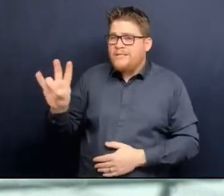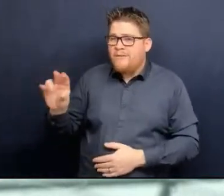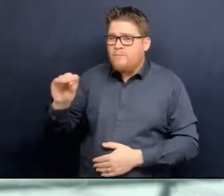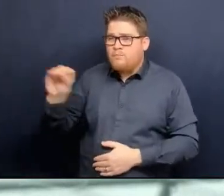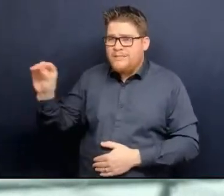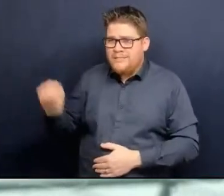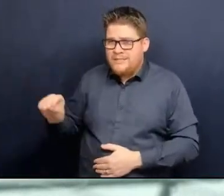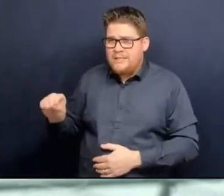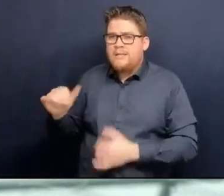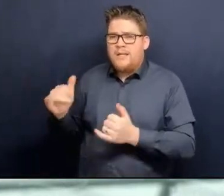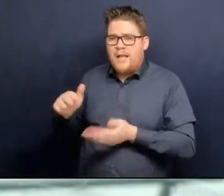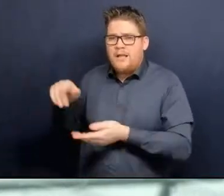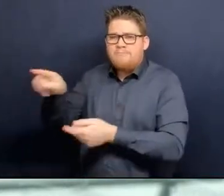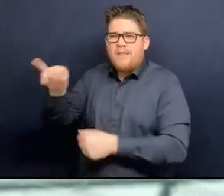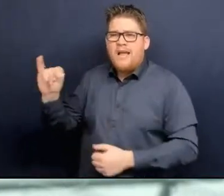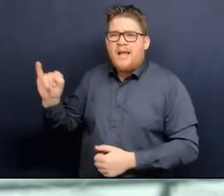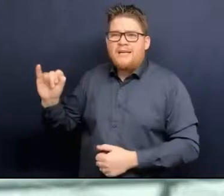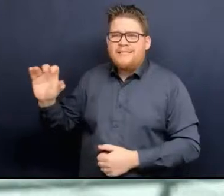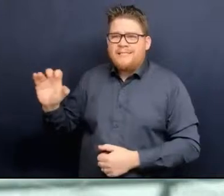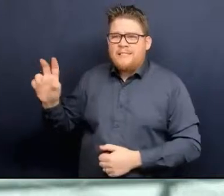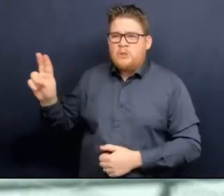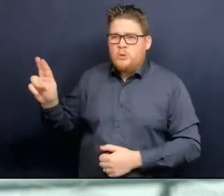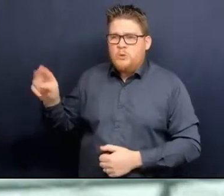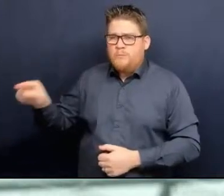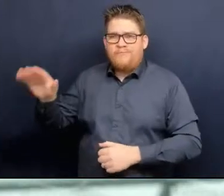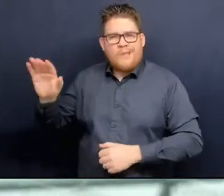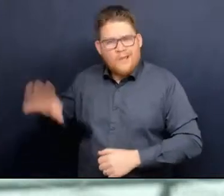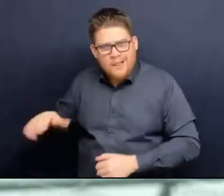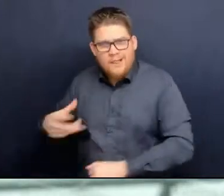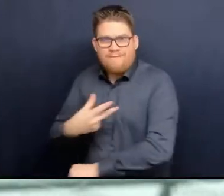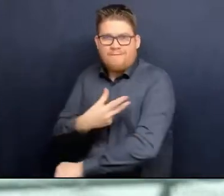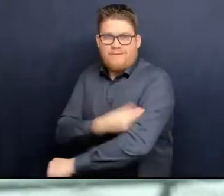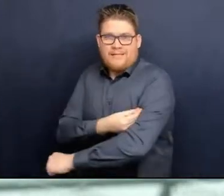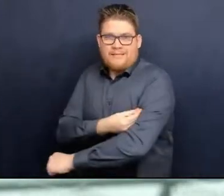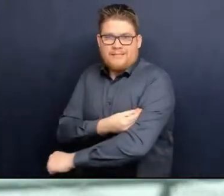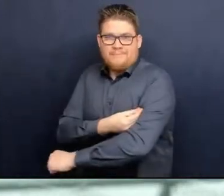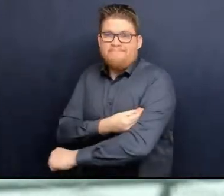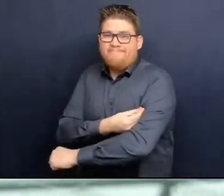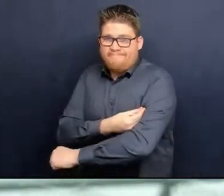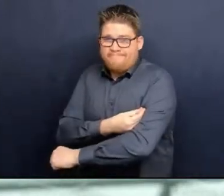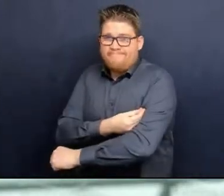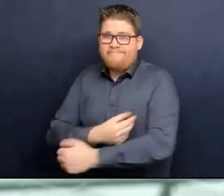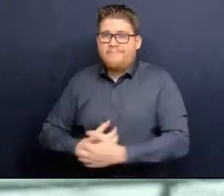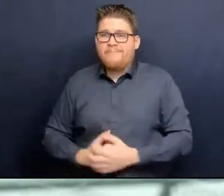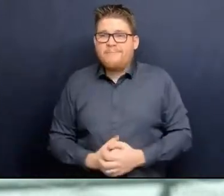people who don't have that protection. The vaccines have